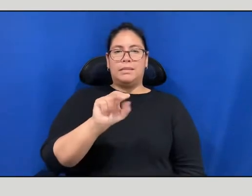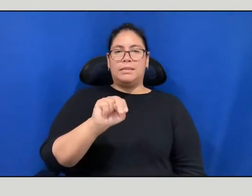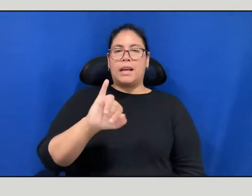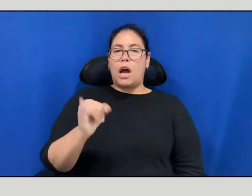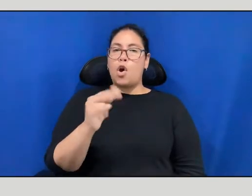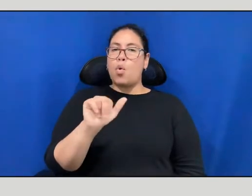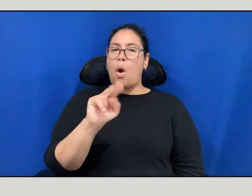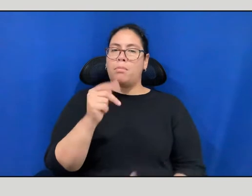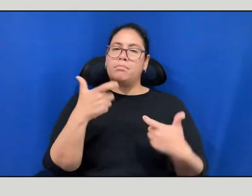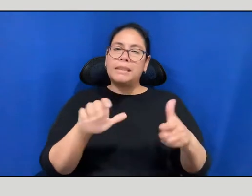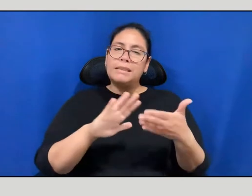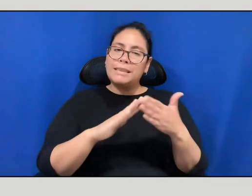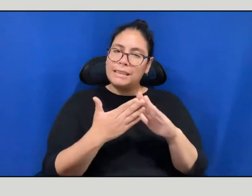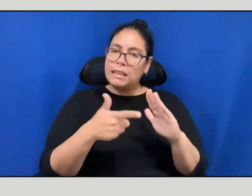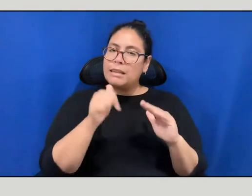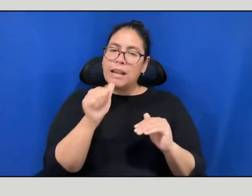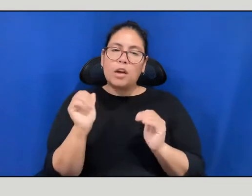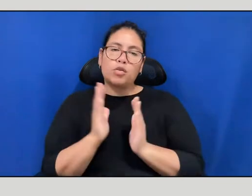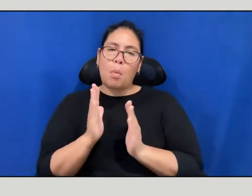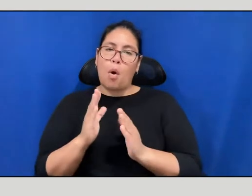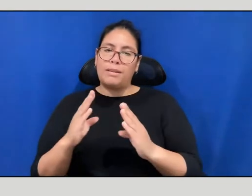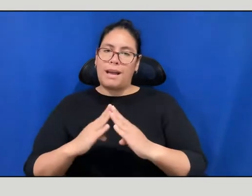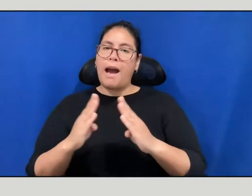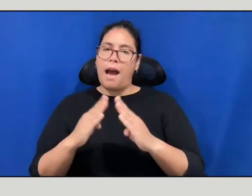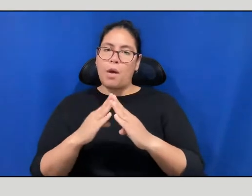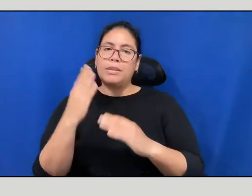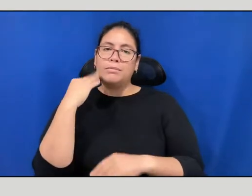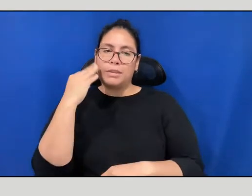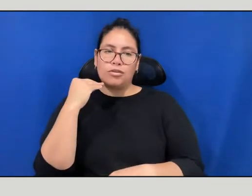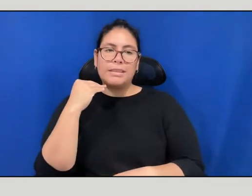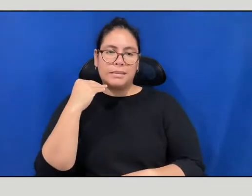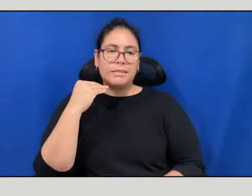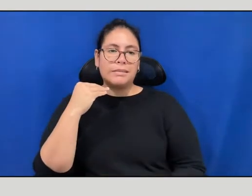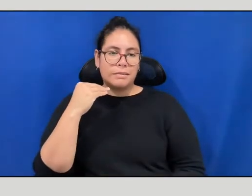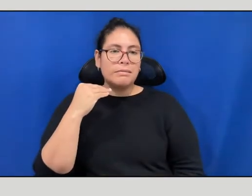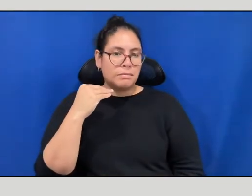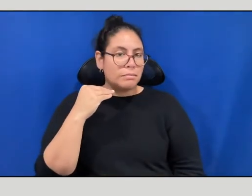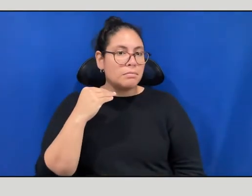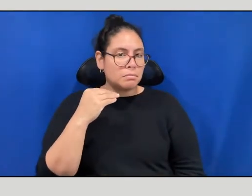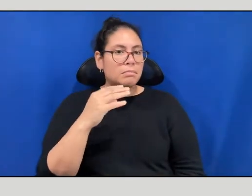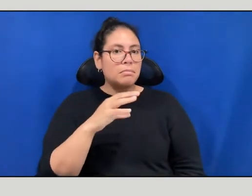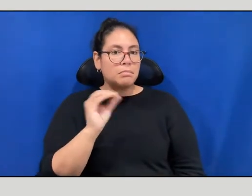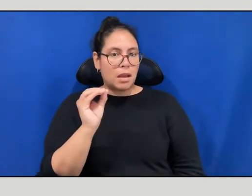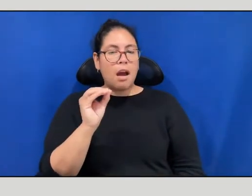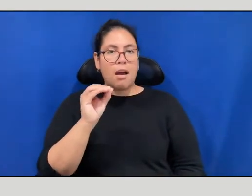The closest I've come to living in a small town is on the West Side of Chicago, and I adored it.